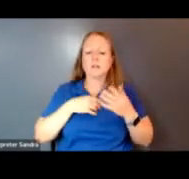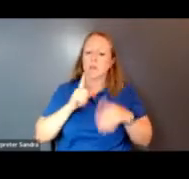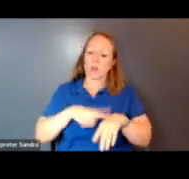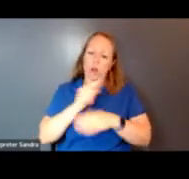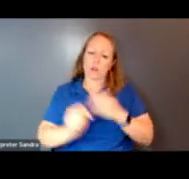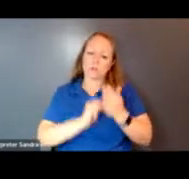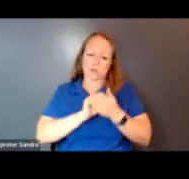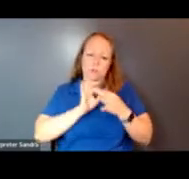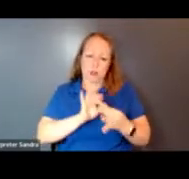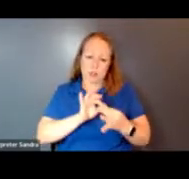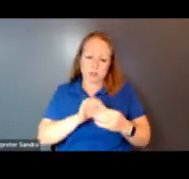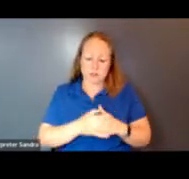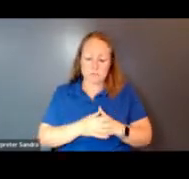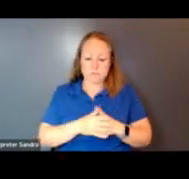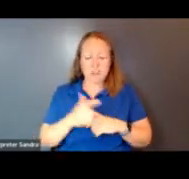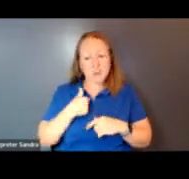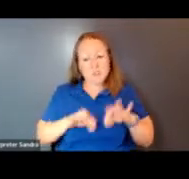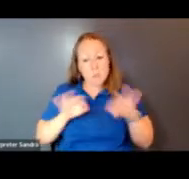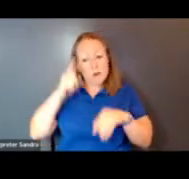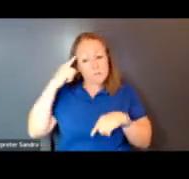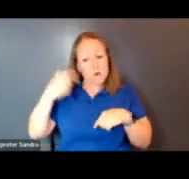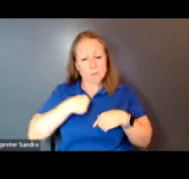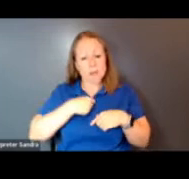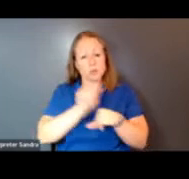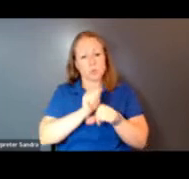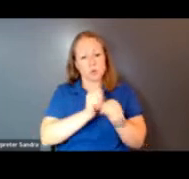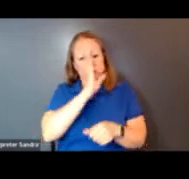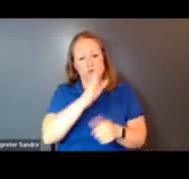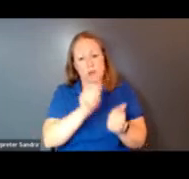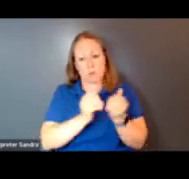directly with the provider. Since I don't use a fiscal